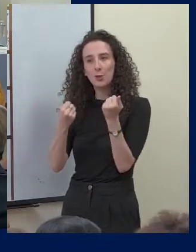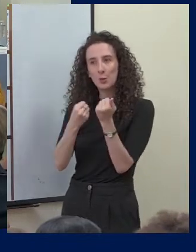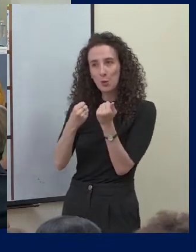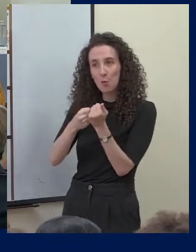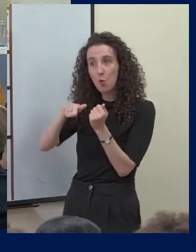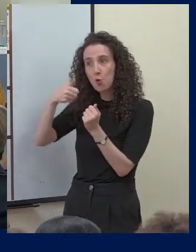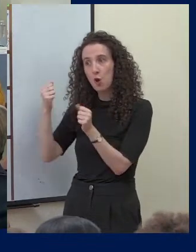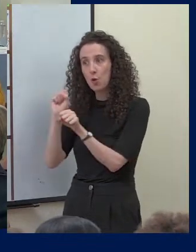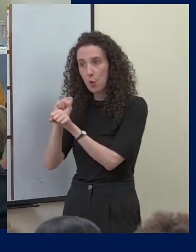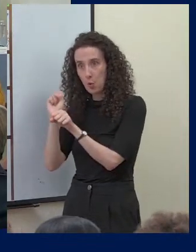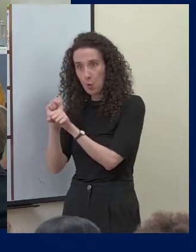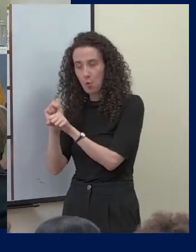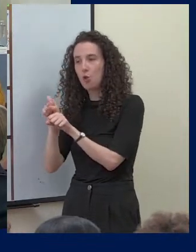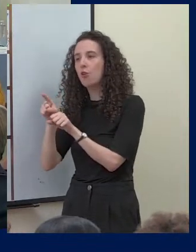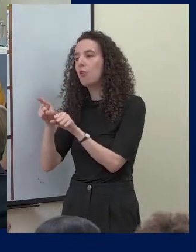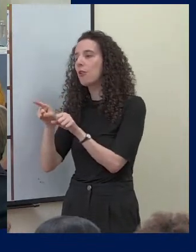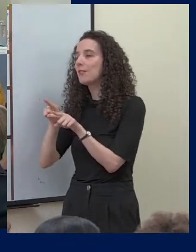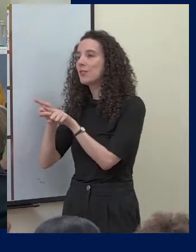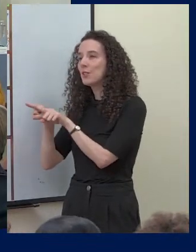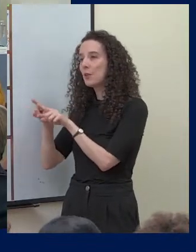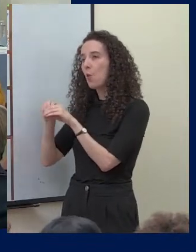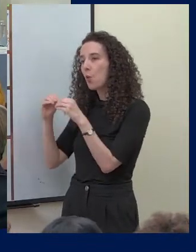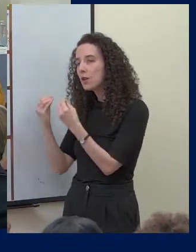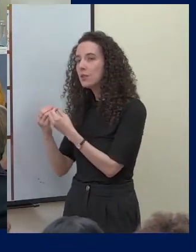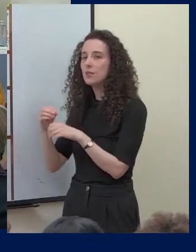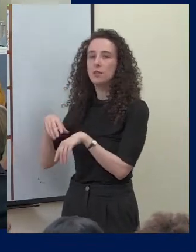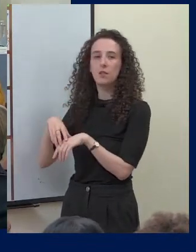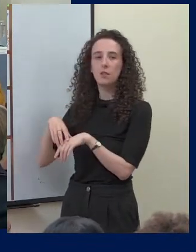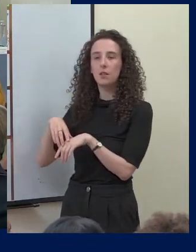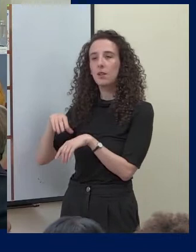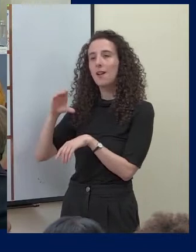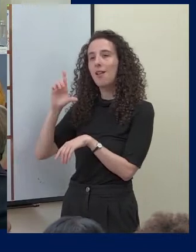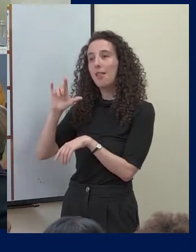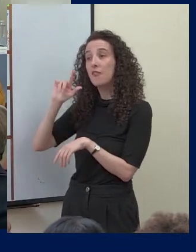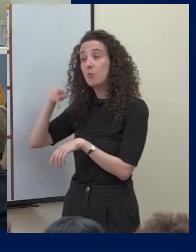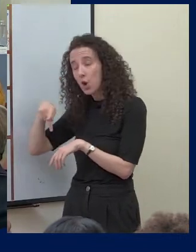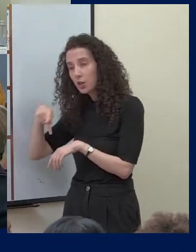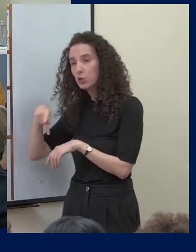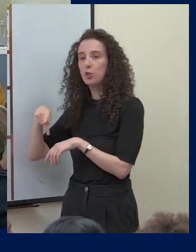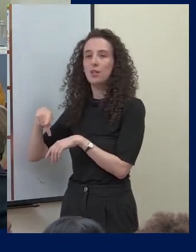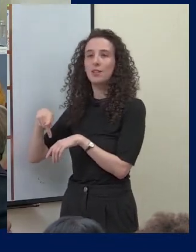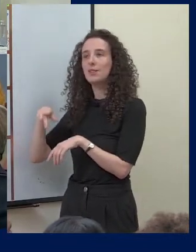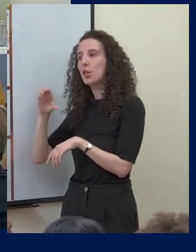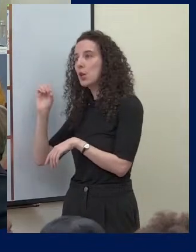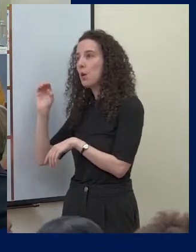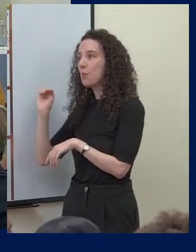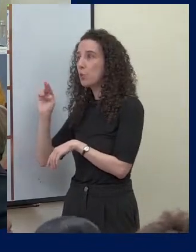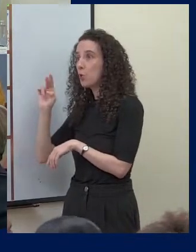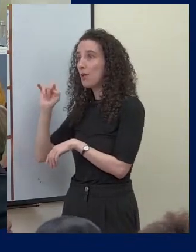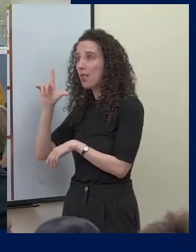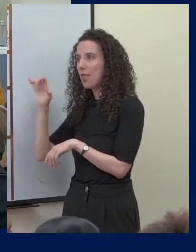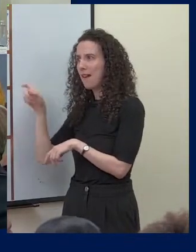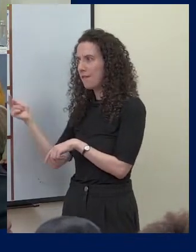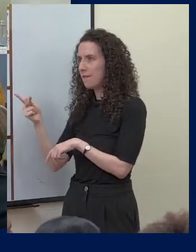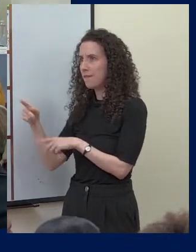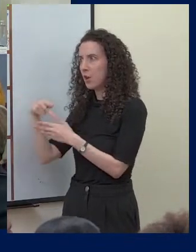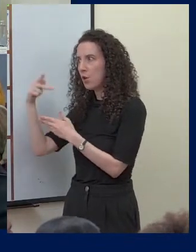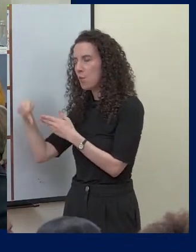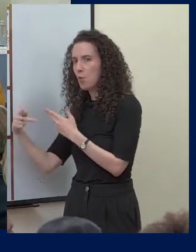many of these organizations like community life and life is precious program is going to be integrated.